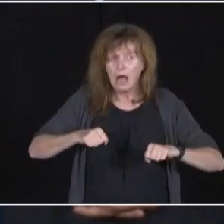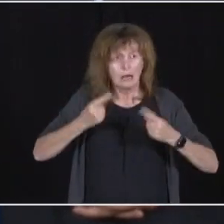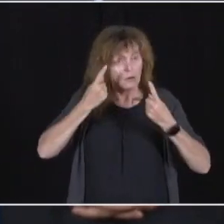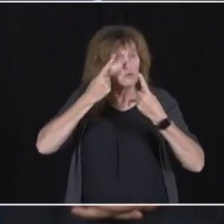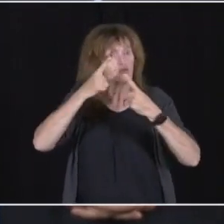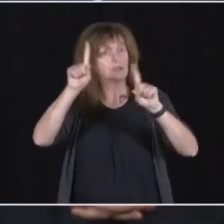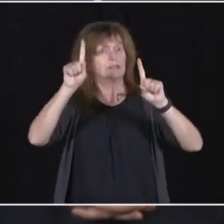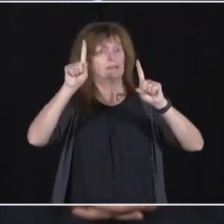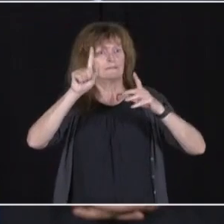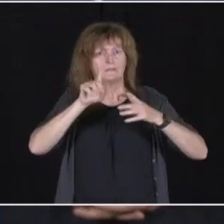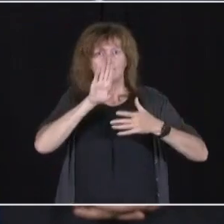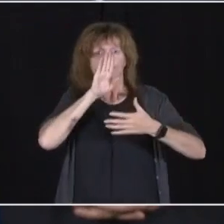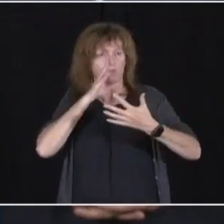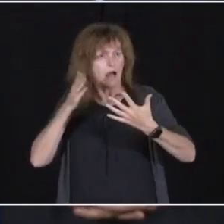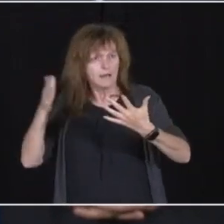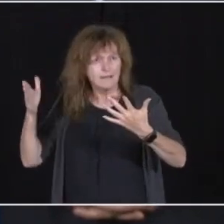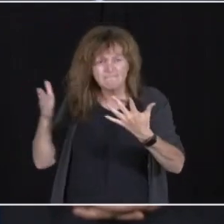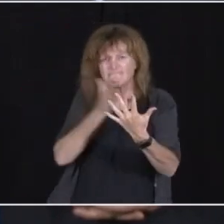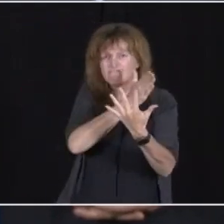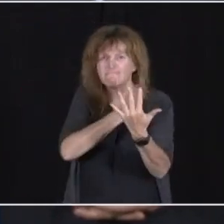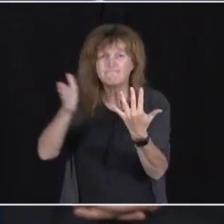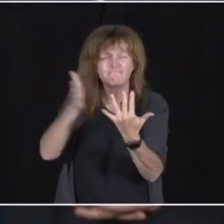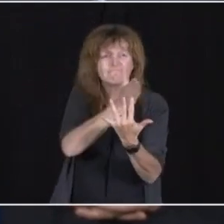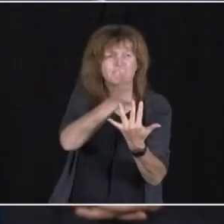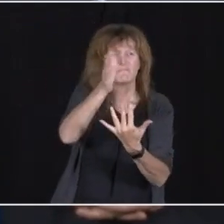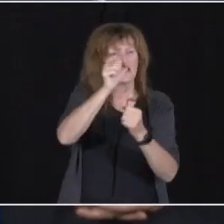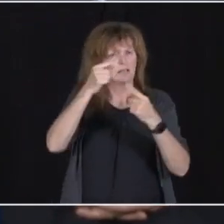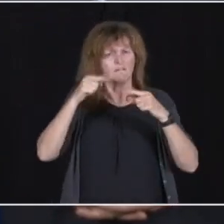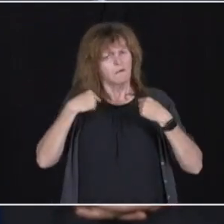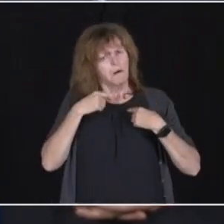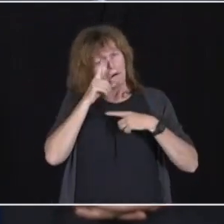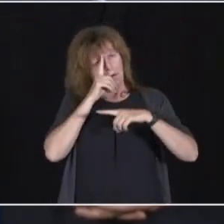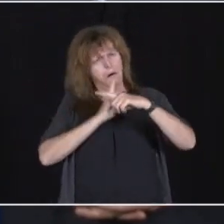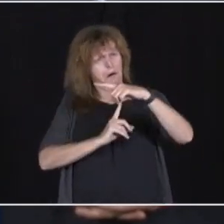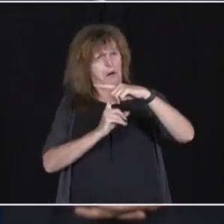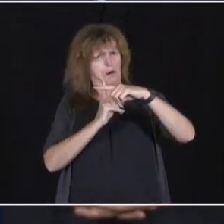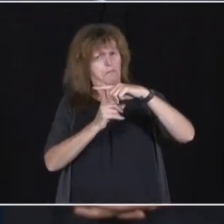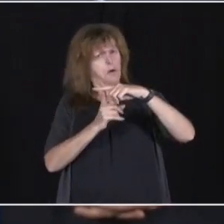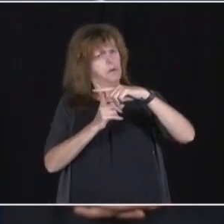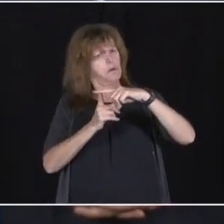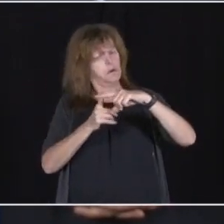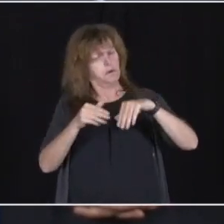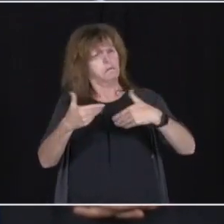That we have had so many hurdles and we have all stuck together. We get over the hurdles.